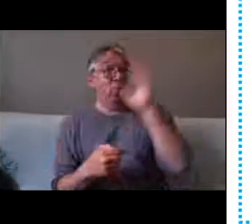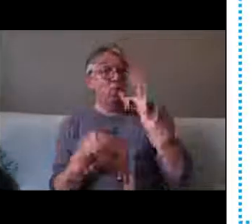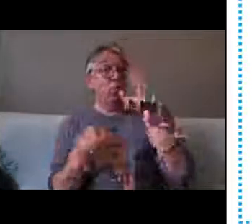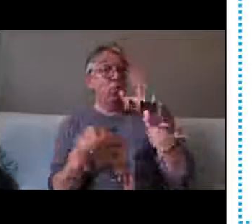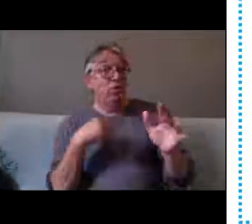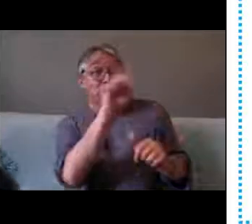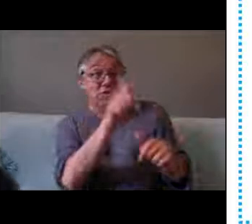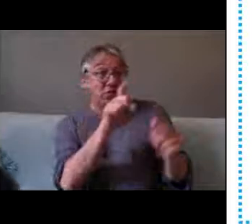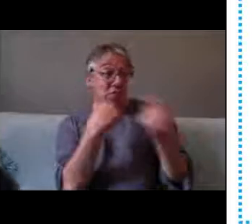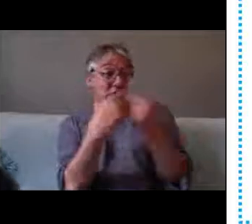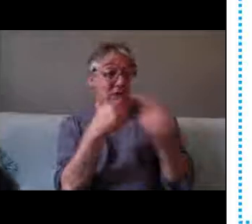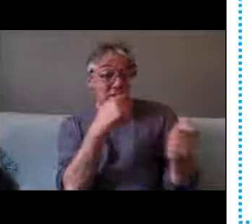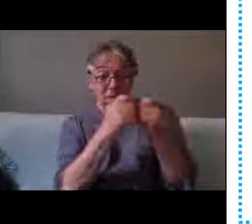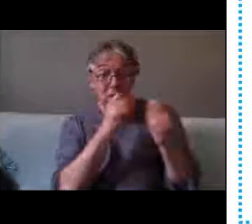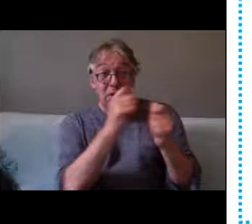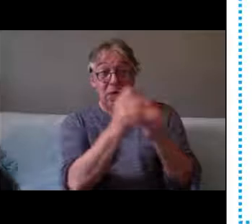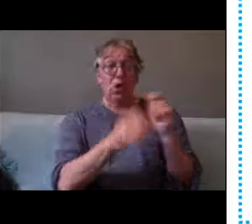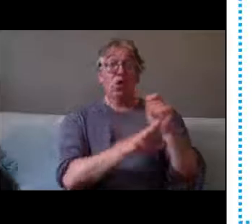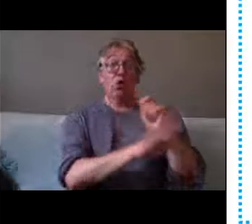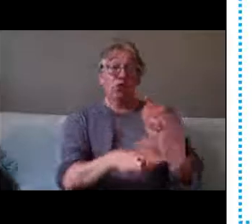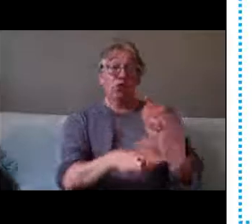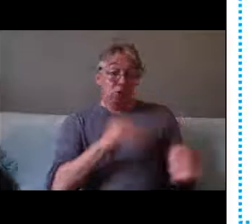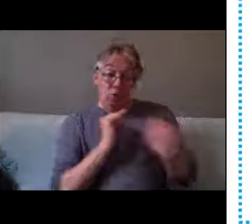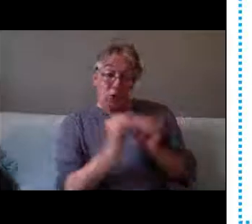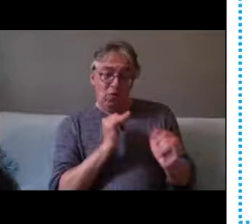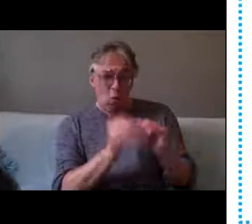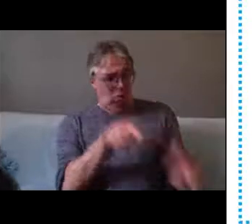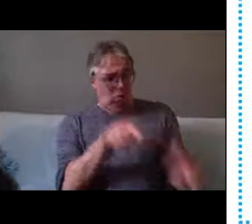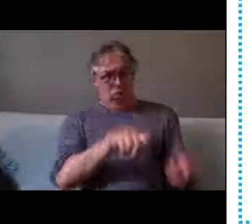Why don't they come to school? Why don't teachers turn up?